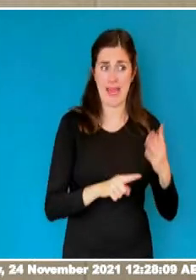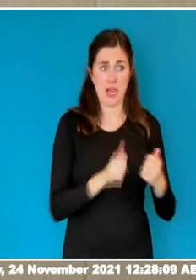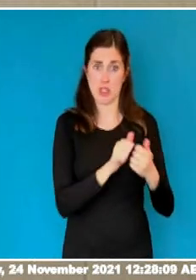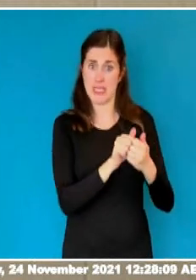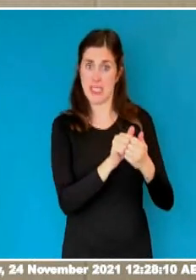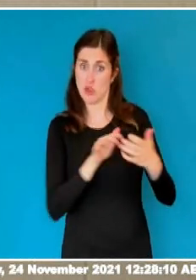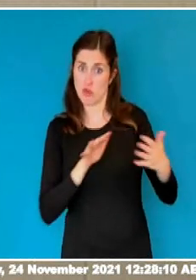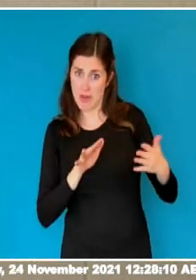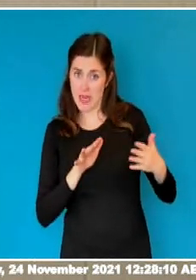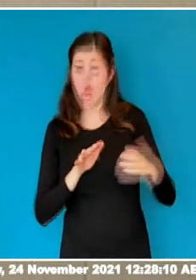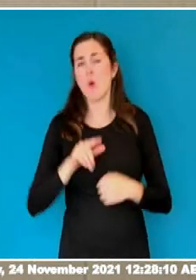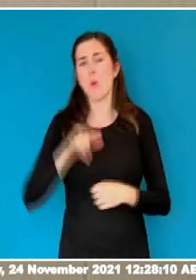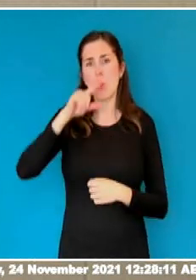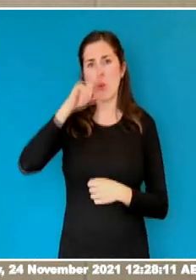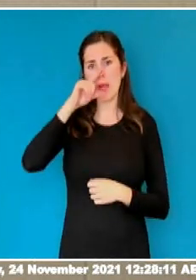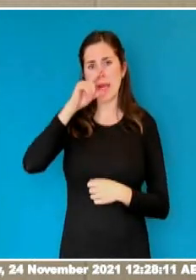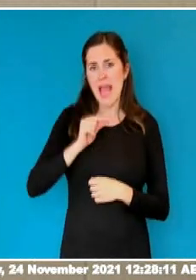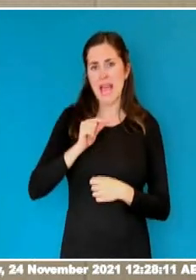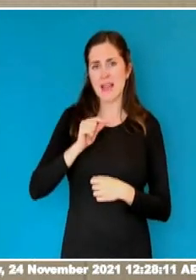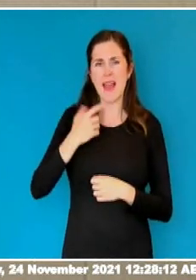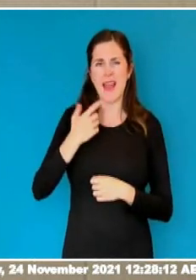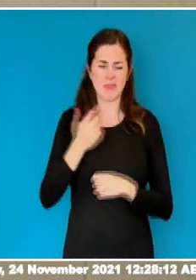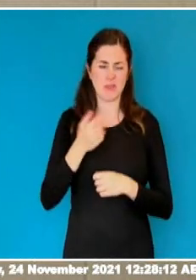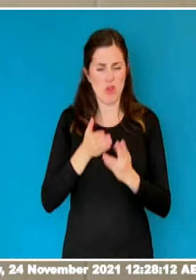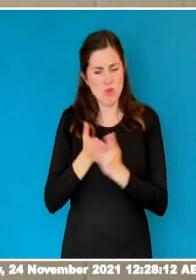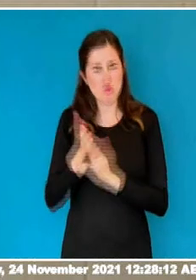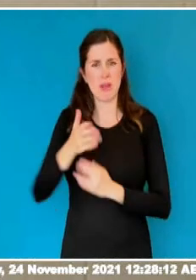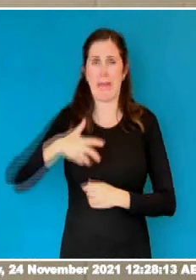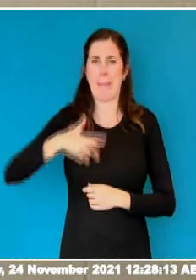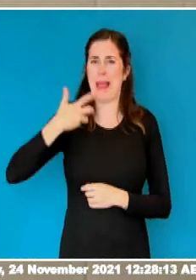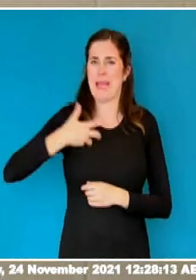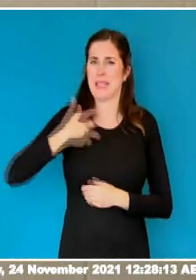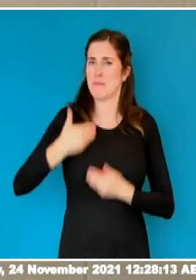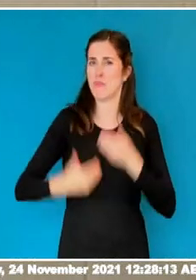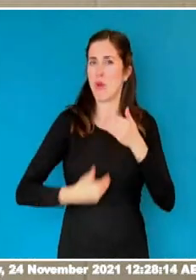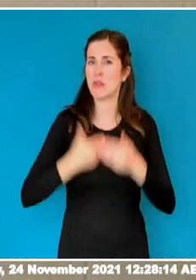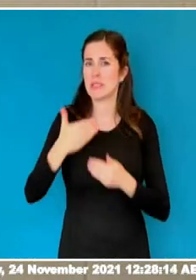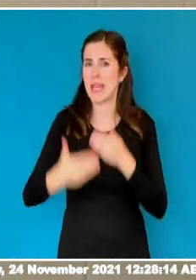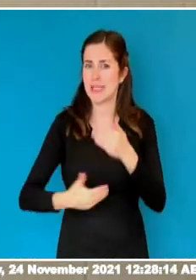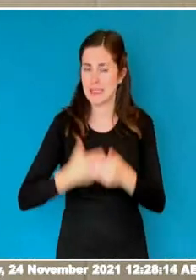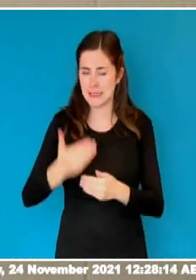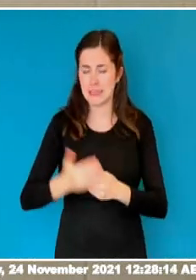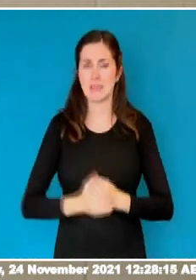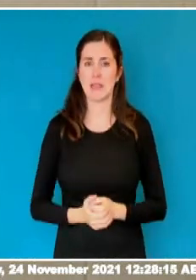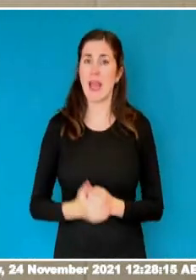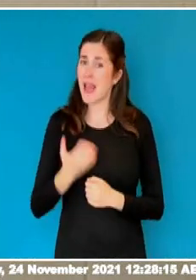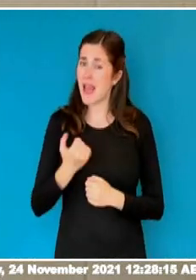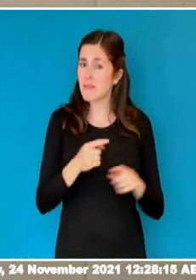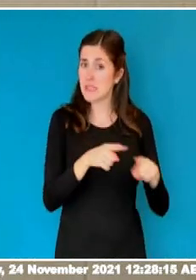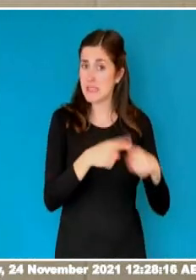processes. There are a number of policies that the agency has that references those